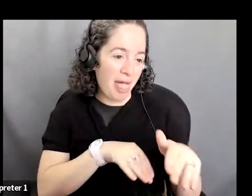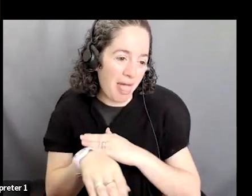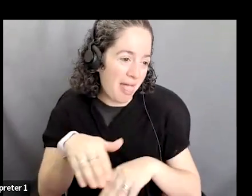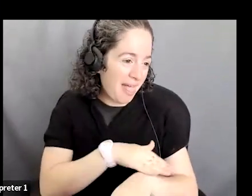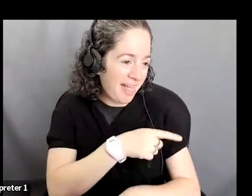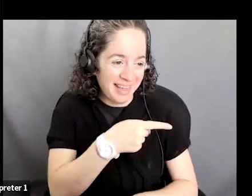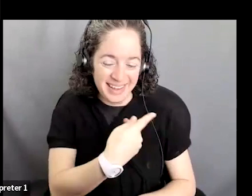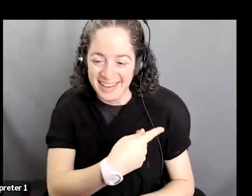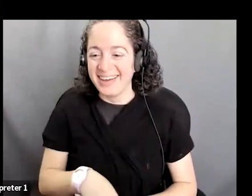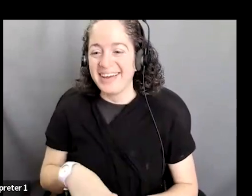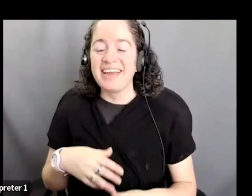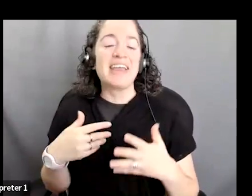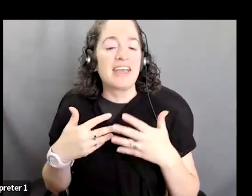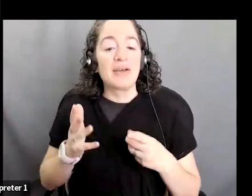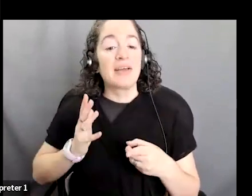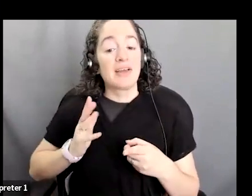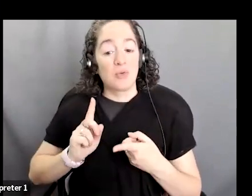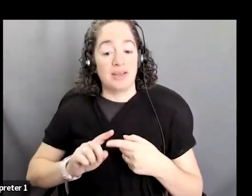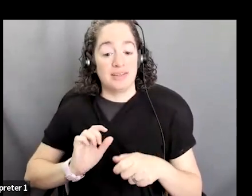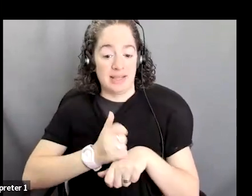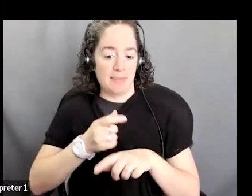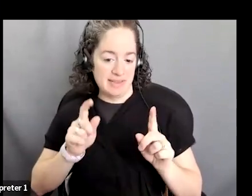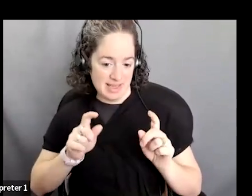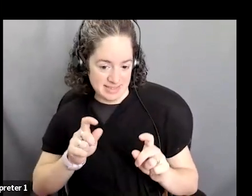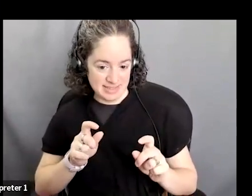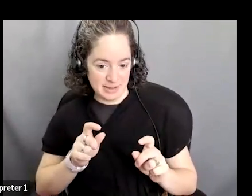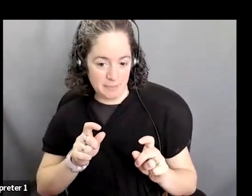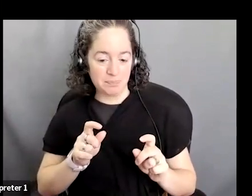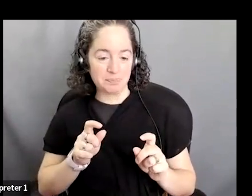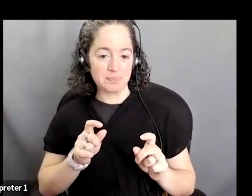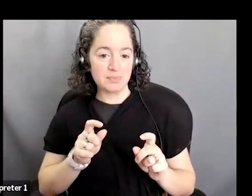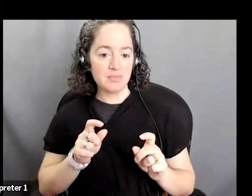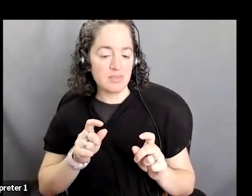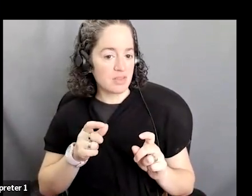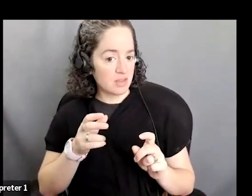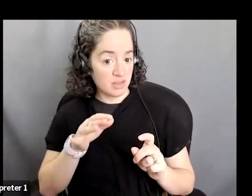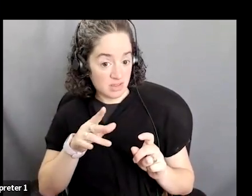I was curious, when you set up your test for that, did you create a blank form and put fields